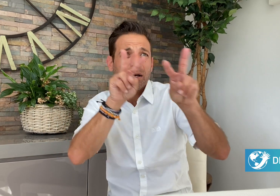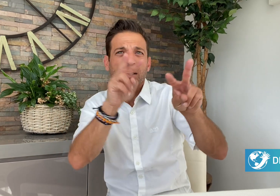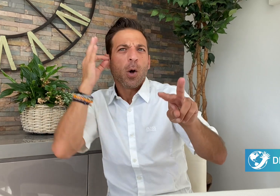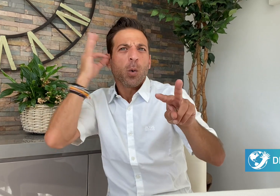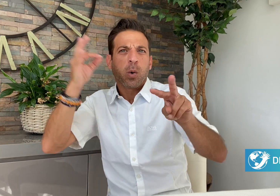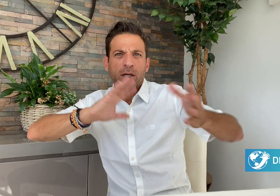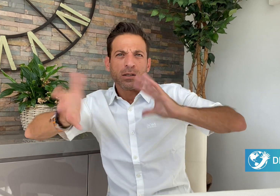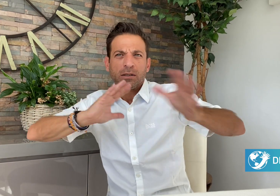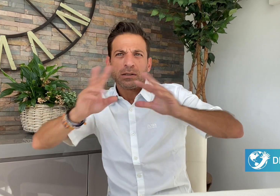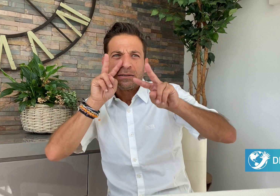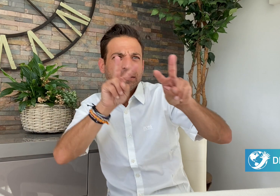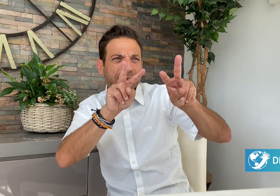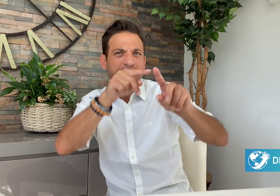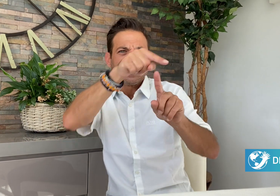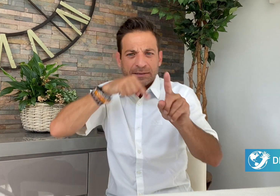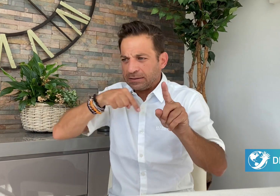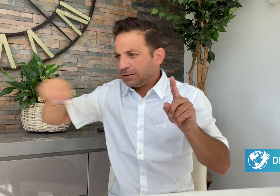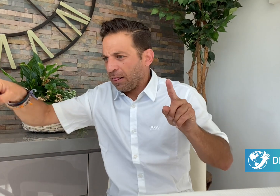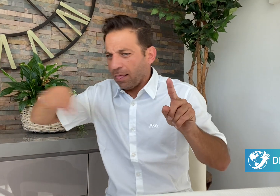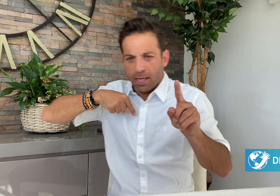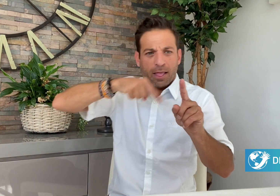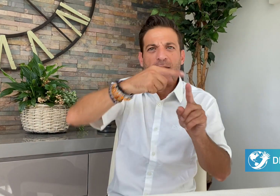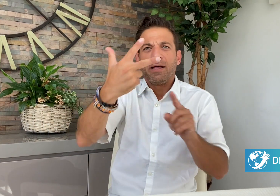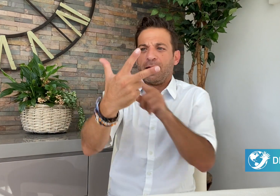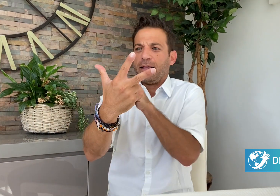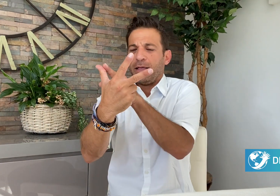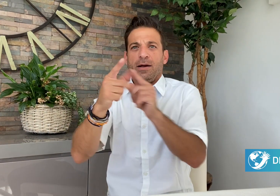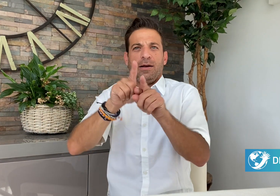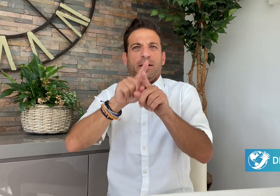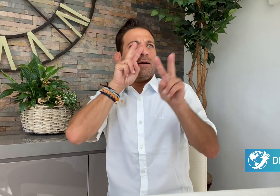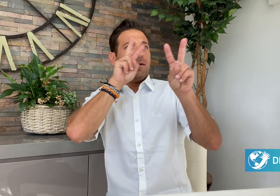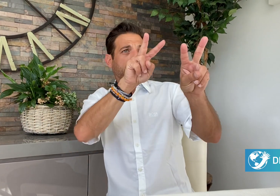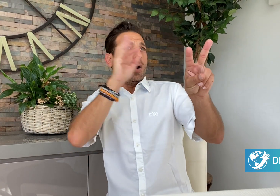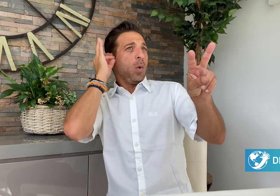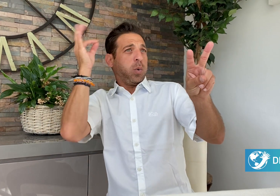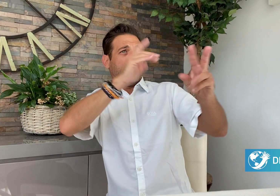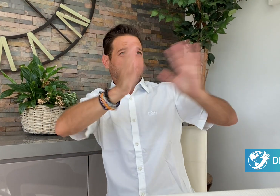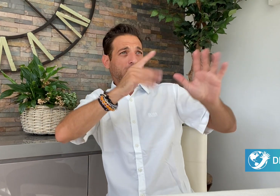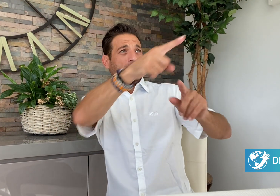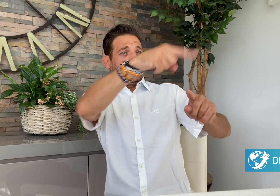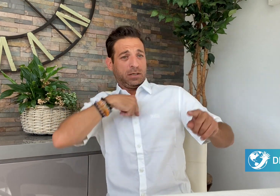is the time delay between the live broadcast and the time it takes